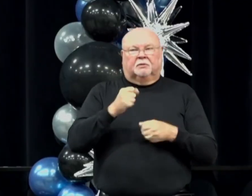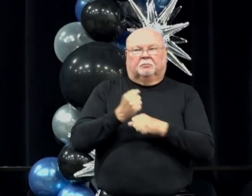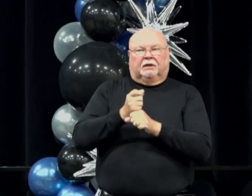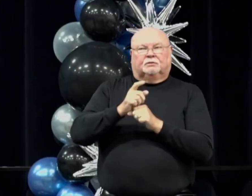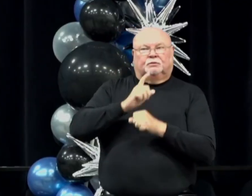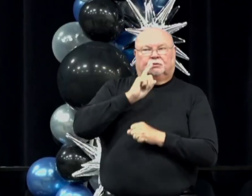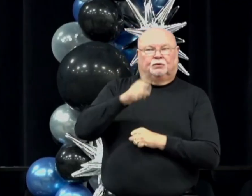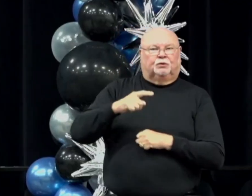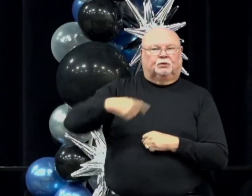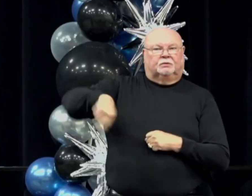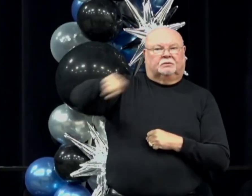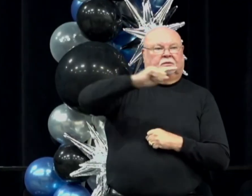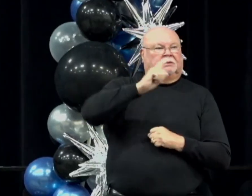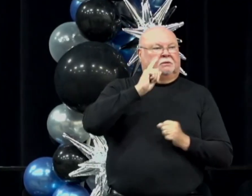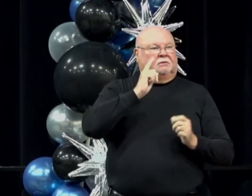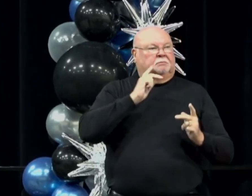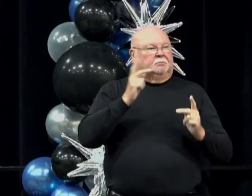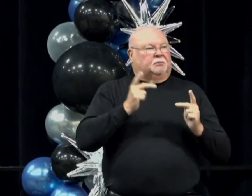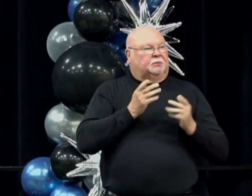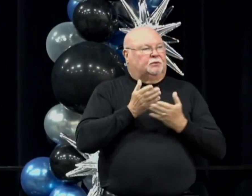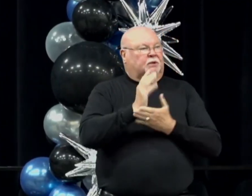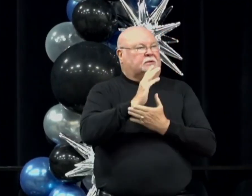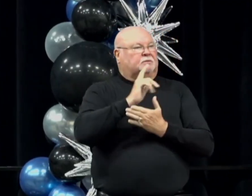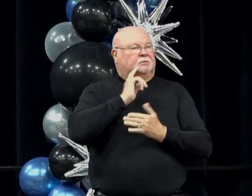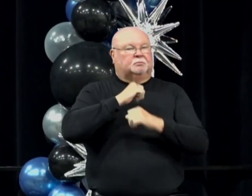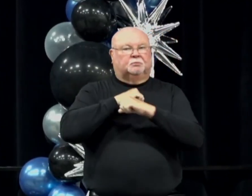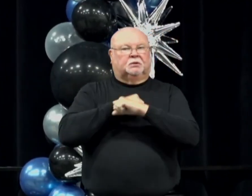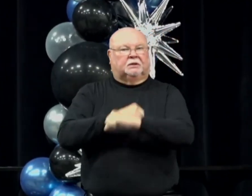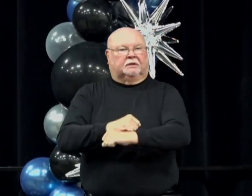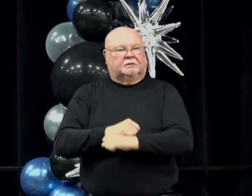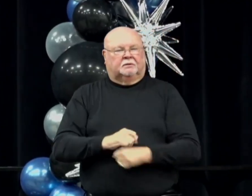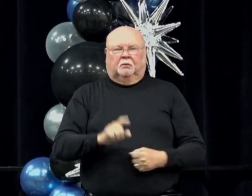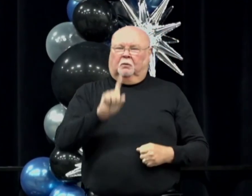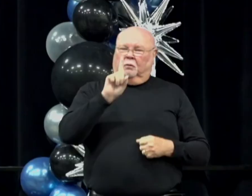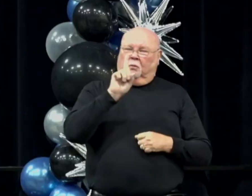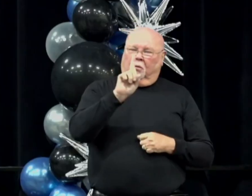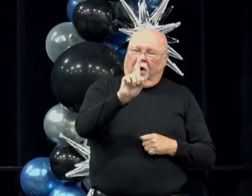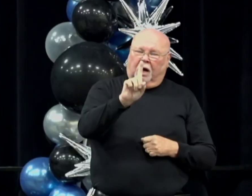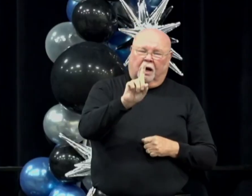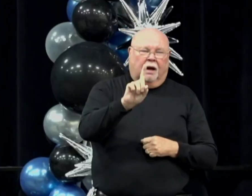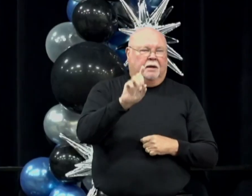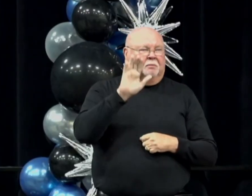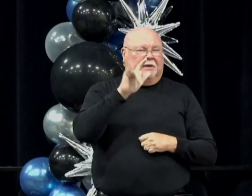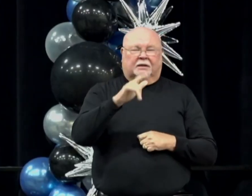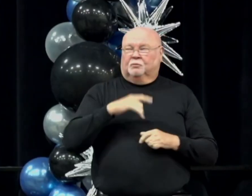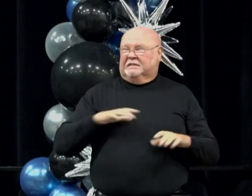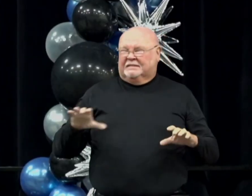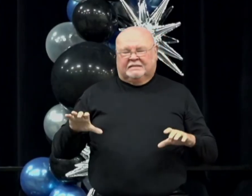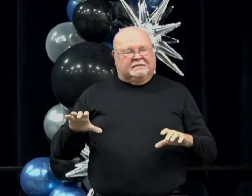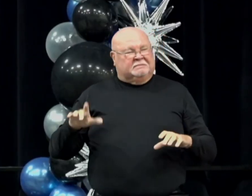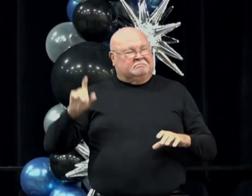wanting to make sure that deaf people's rights were being protected. There was one bill that we